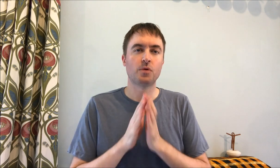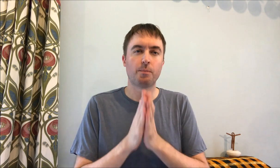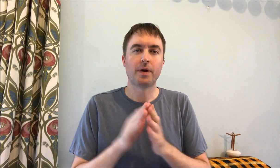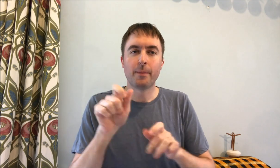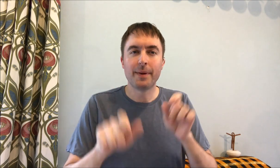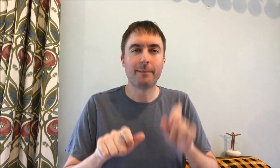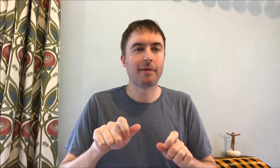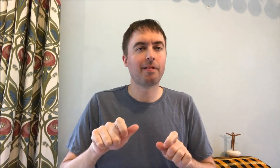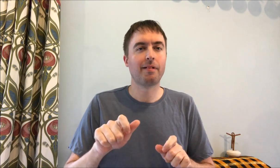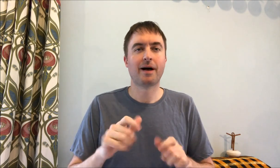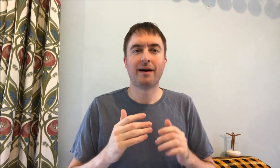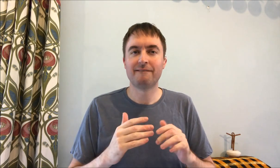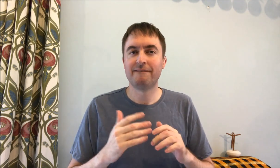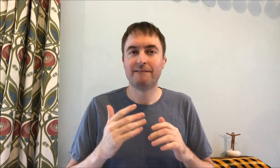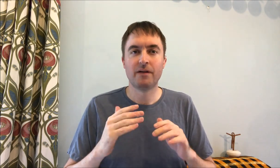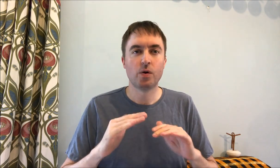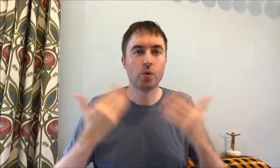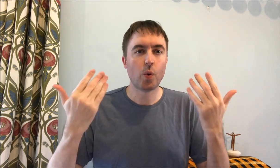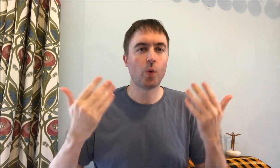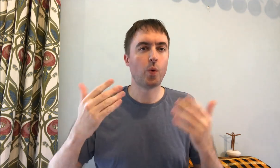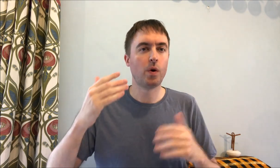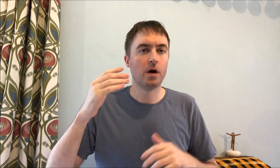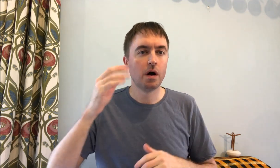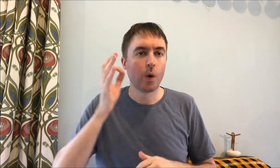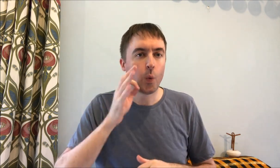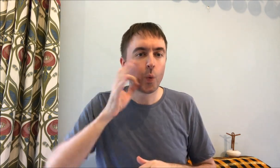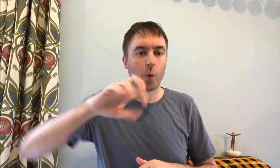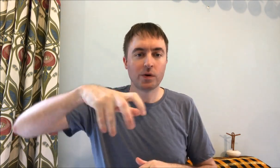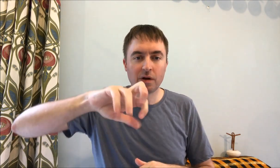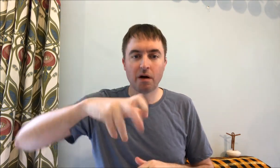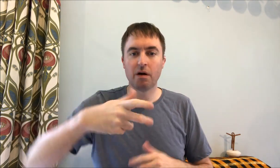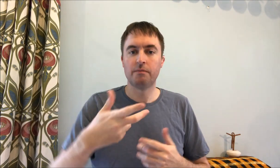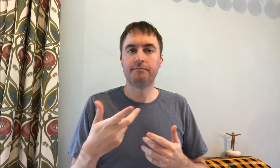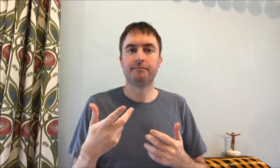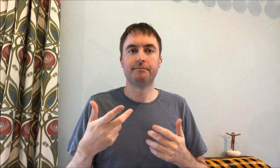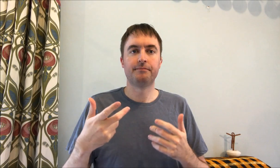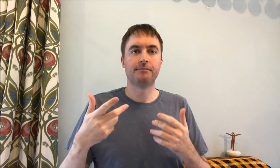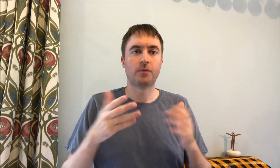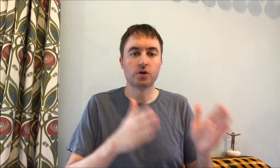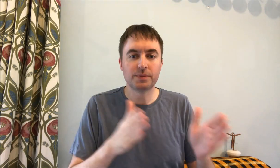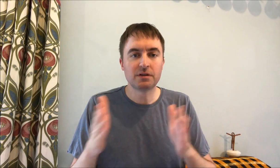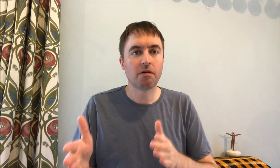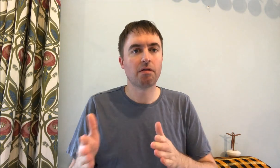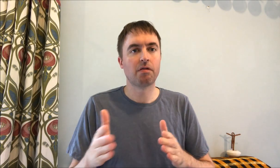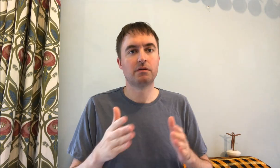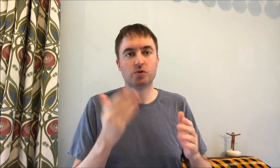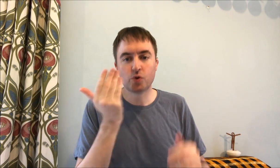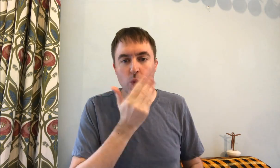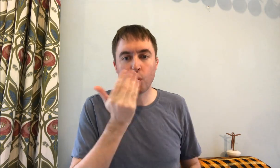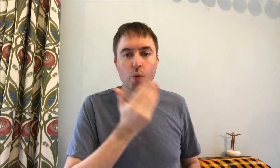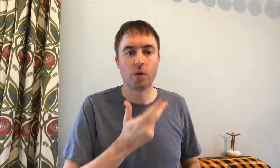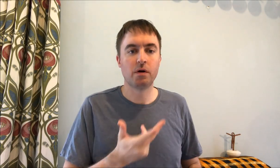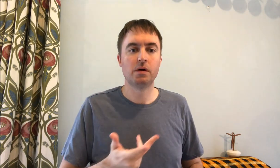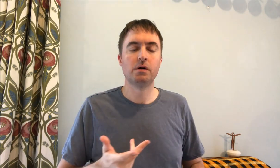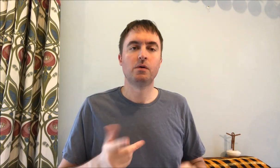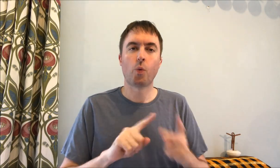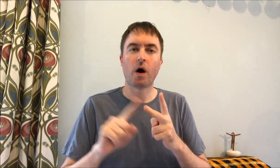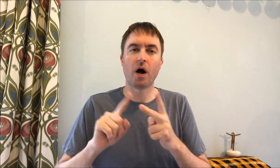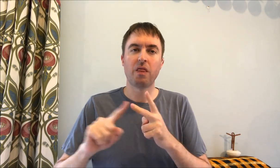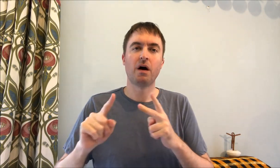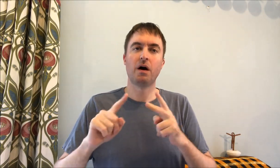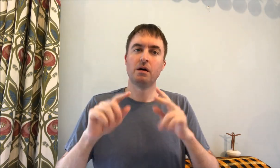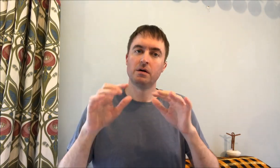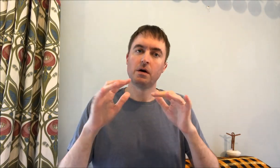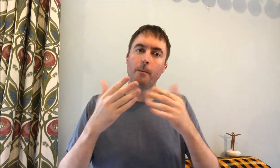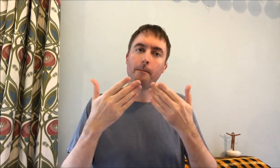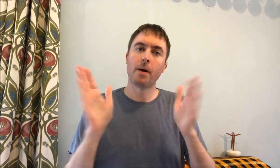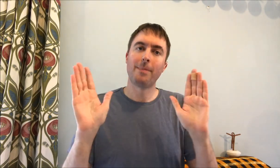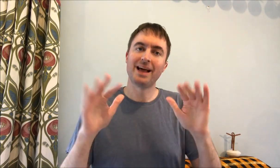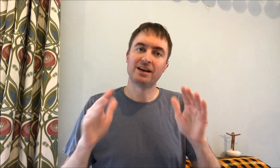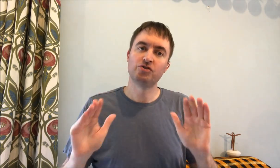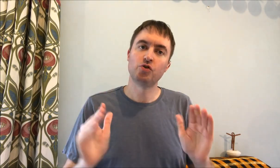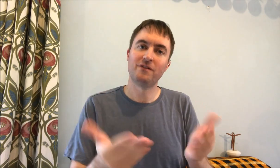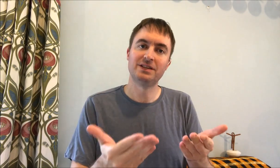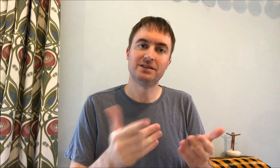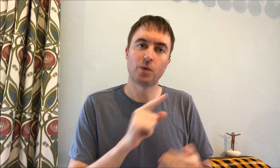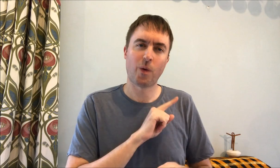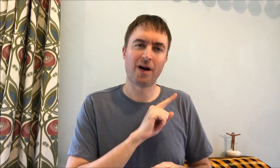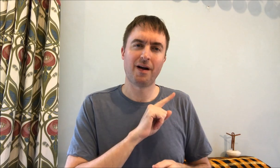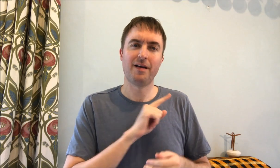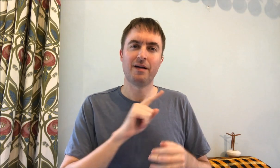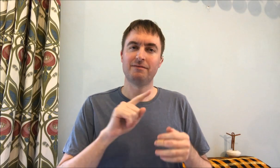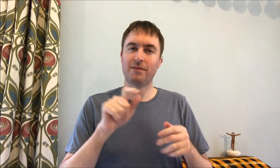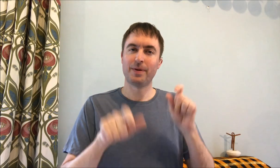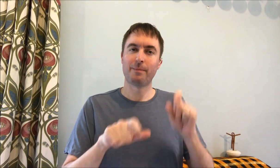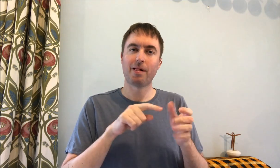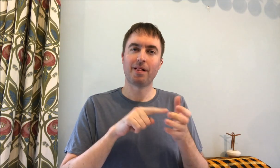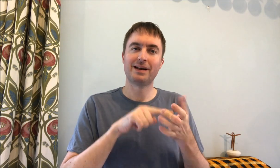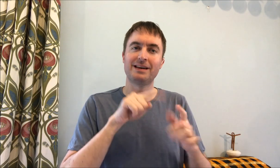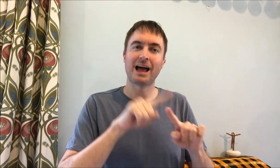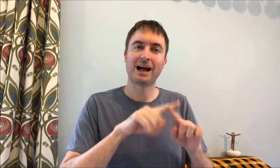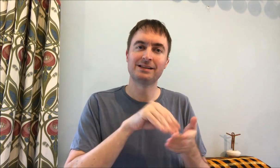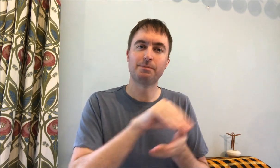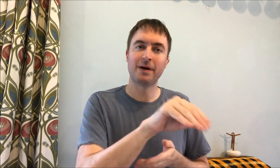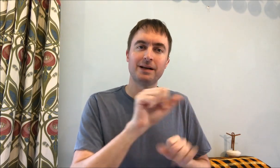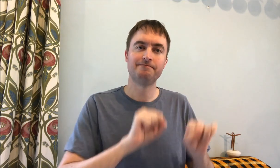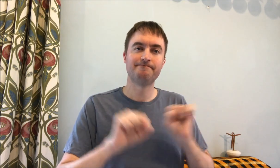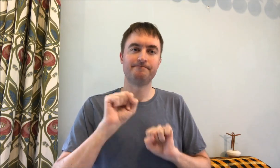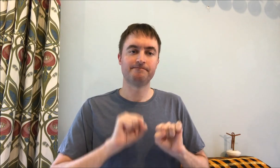We pray for those with no running water, hospitals, education or other public services because taxes are not paid.